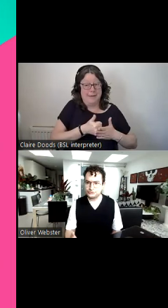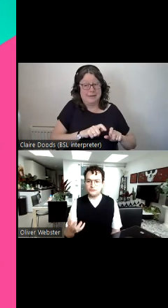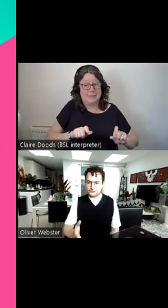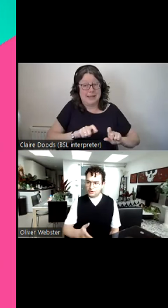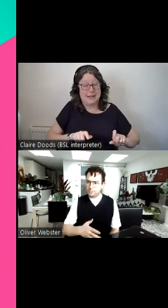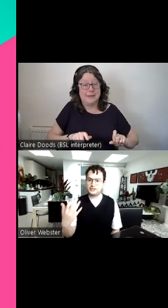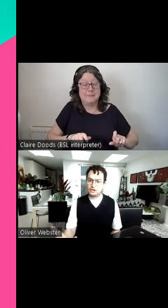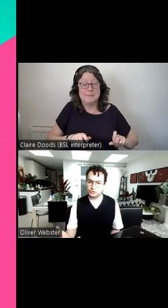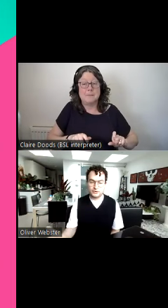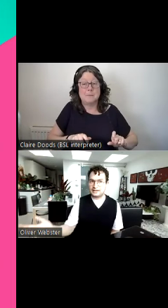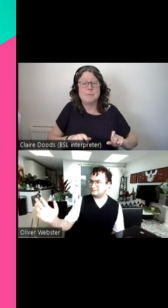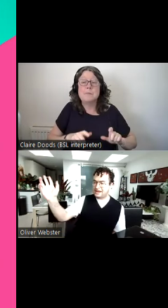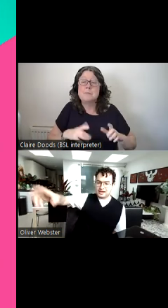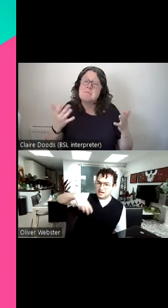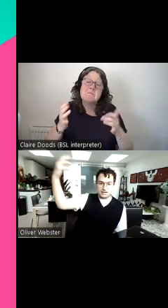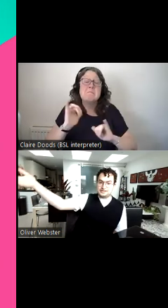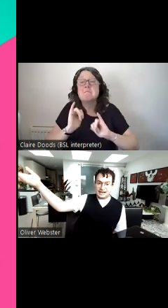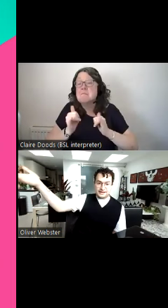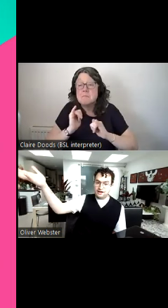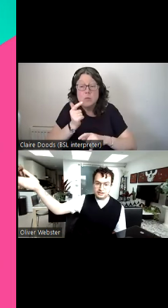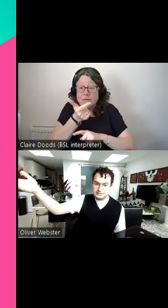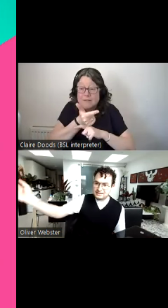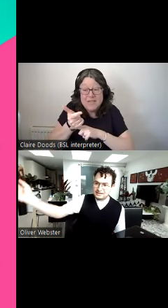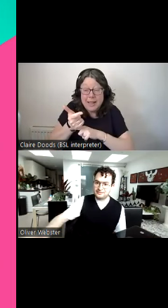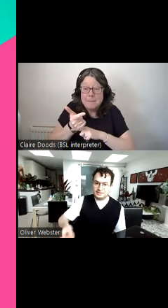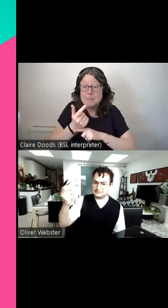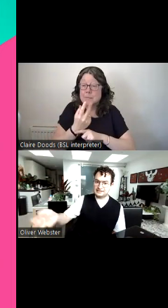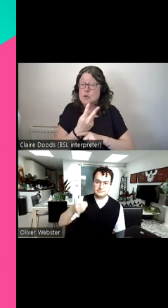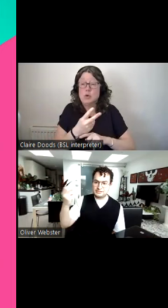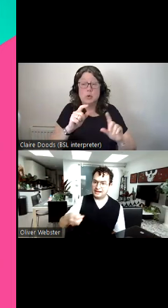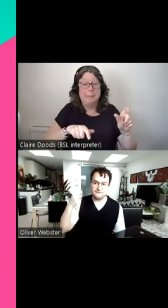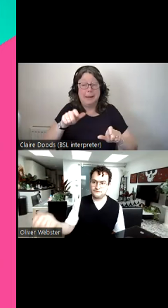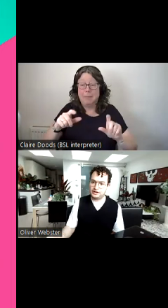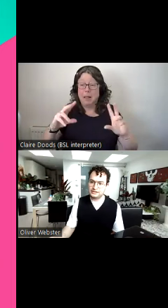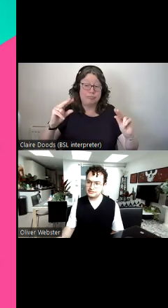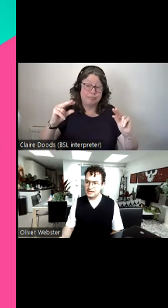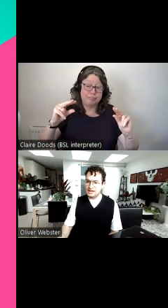if you film a discussion with, let's say, an Italian artist and they say some Italian phrase,